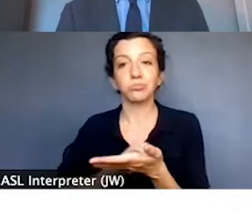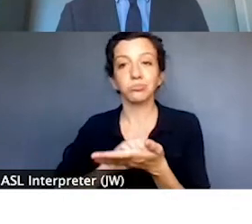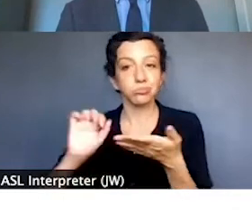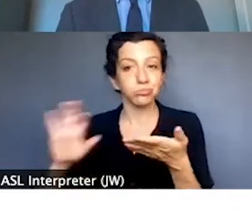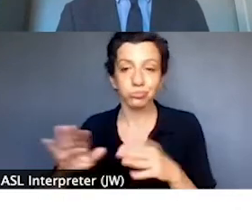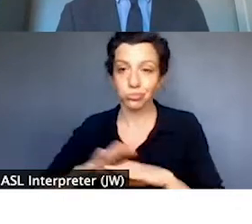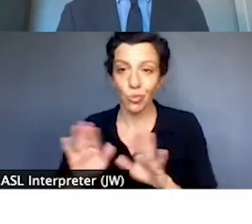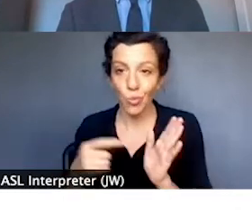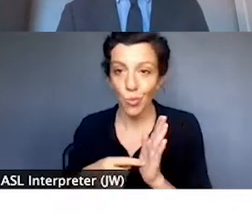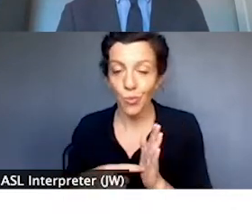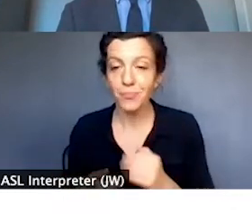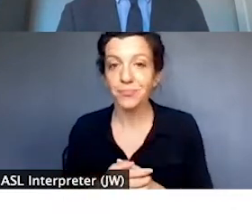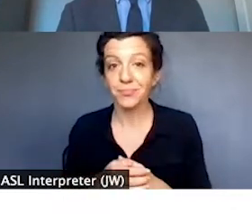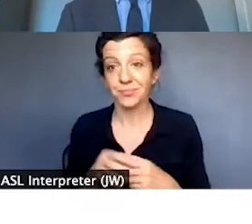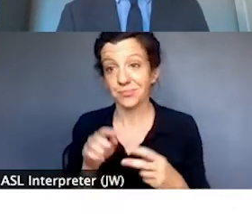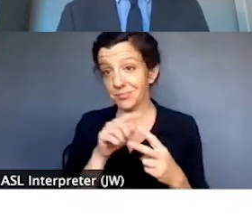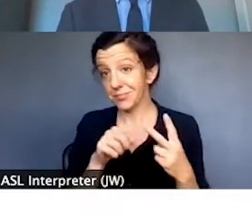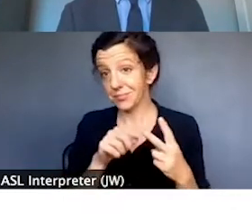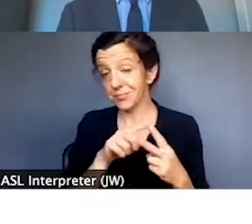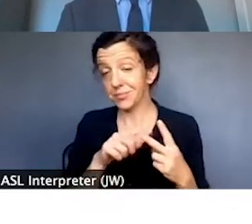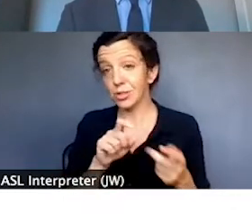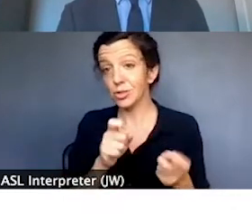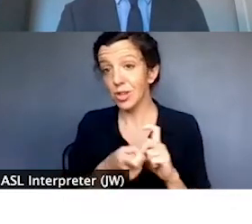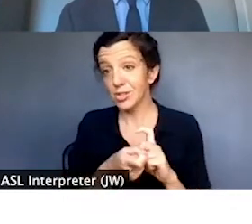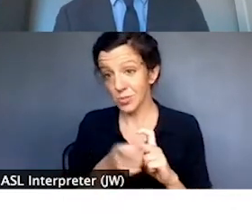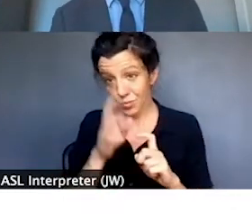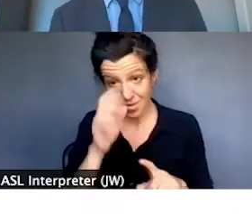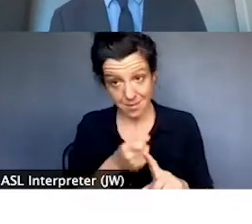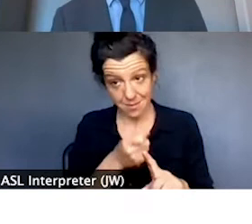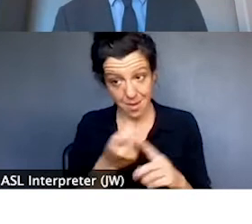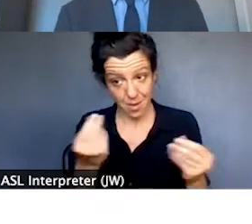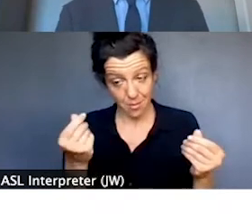Neither of these changes would affect the amount of property taxes paid on residential properties.